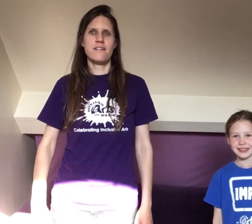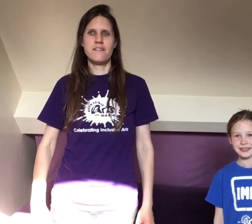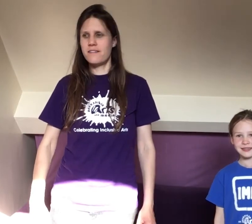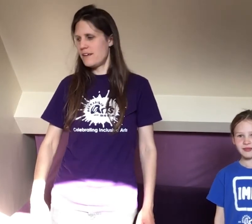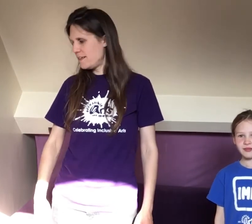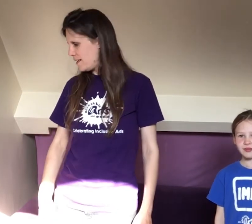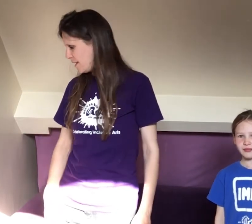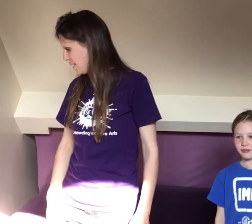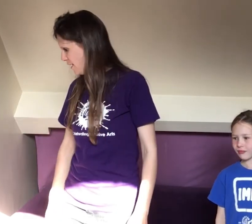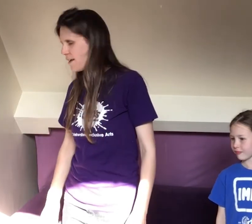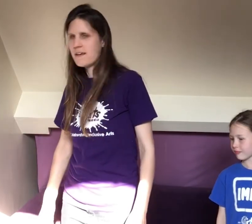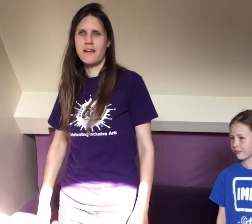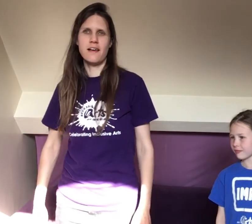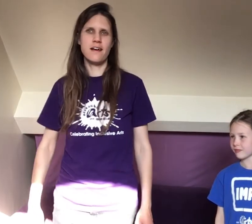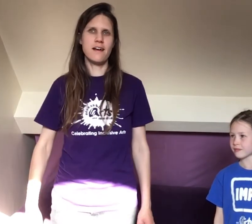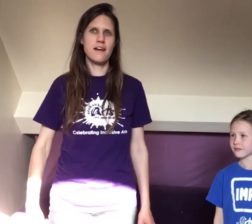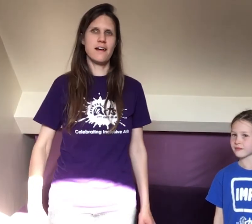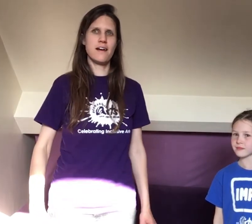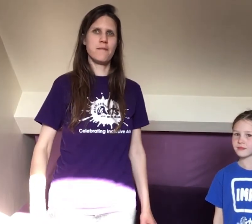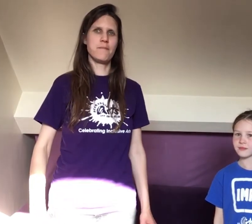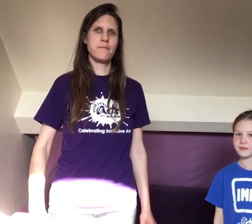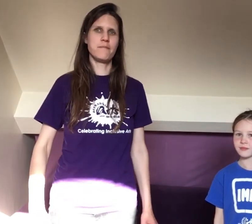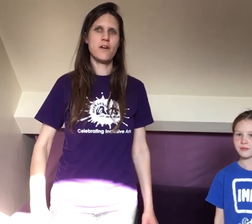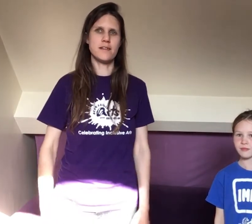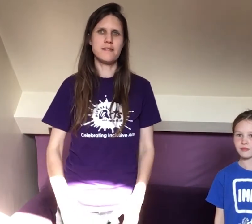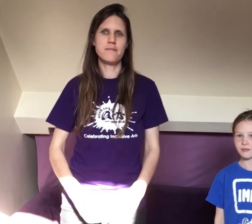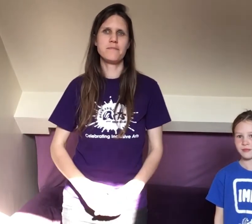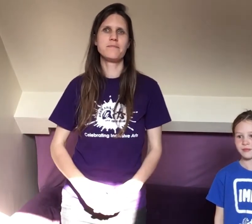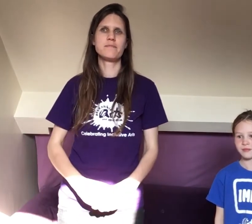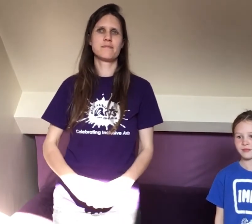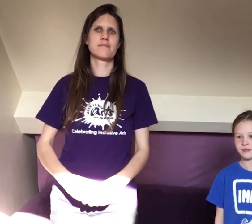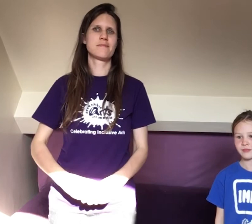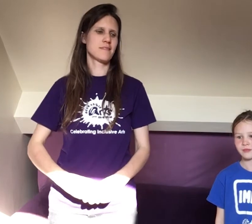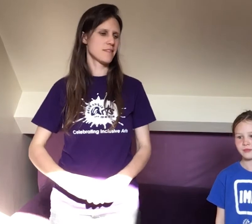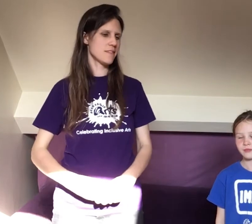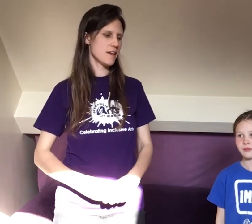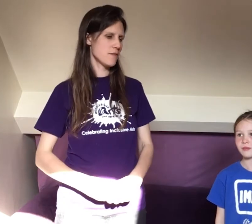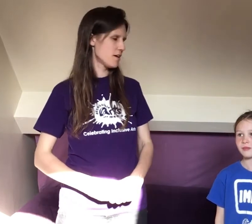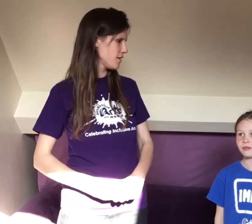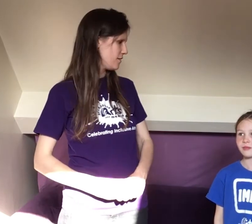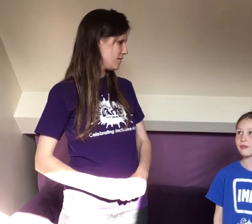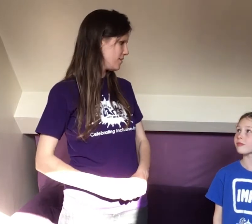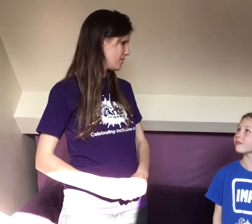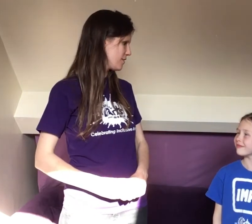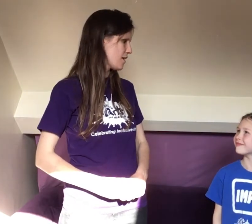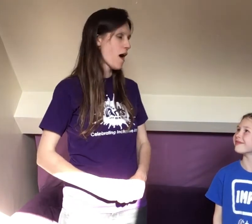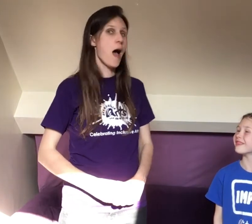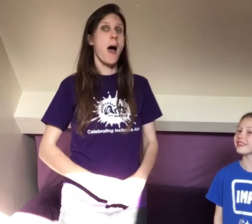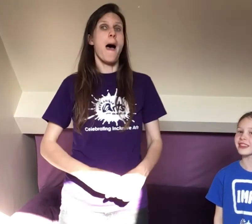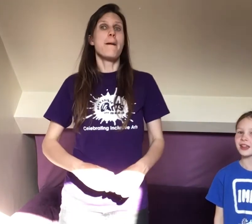Ready? Right! There we go…